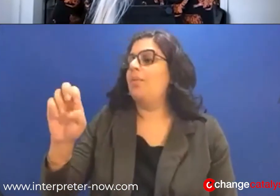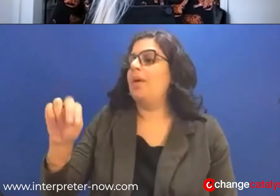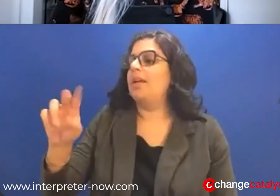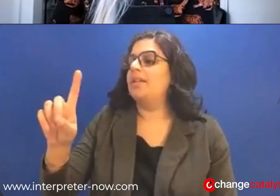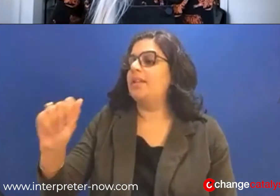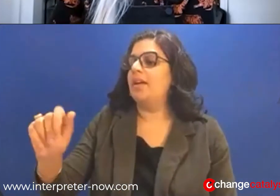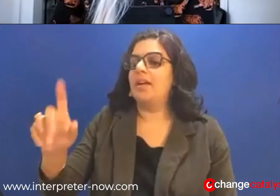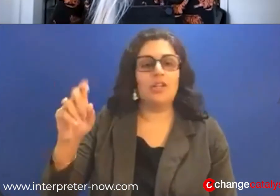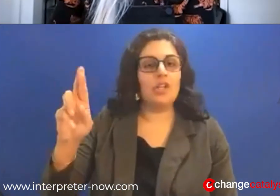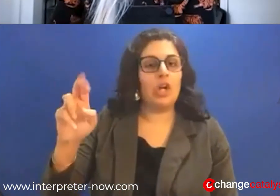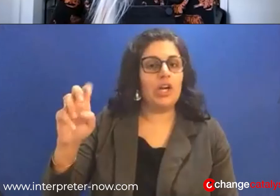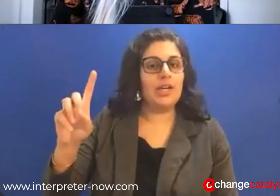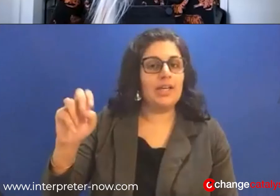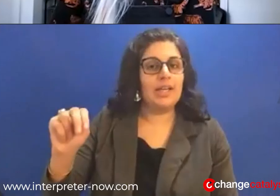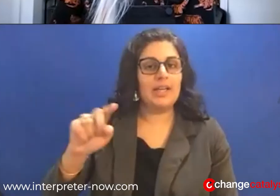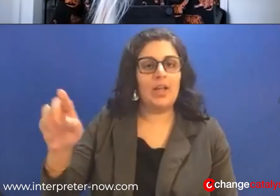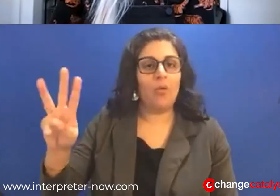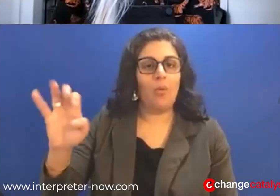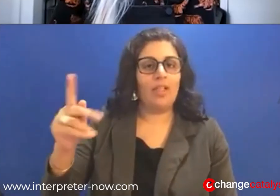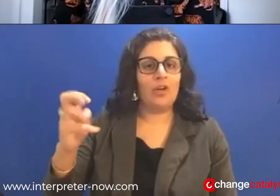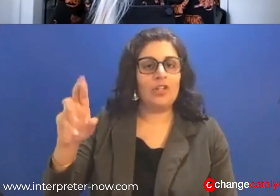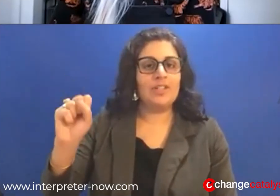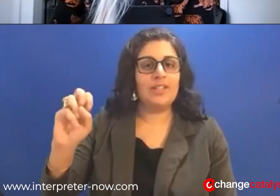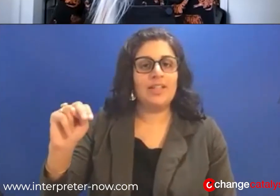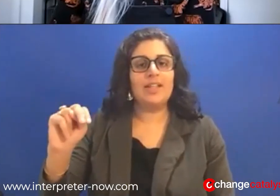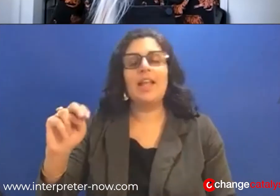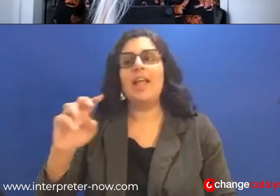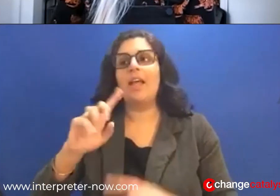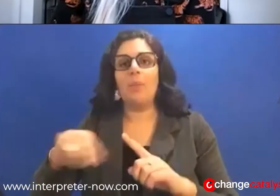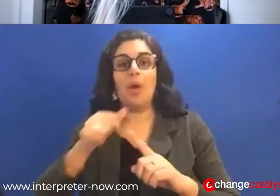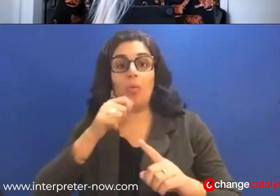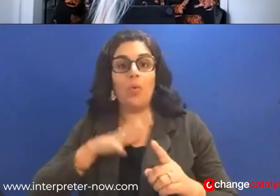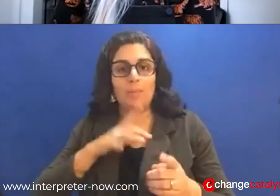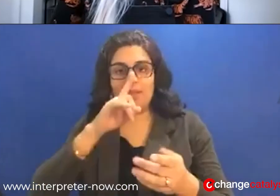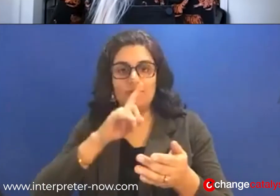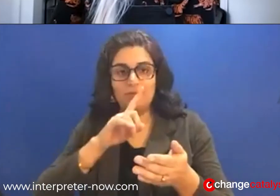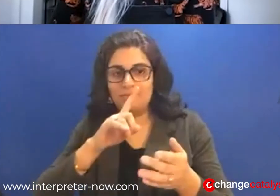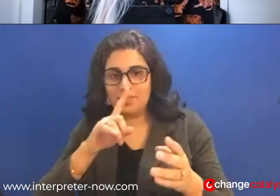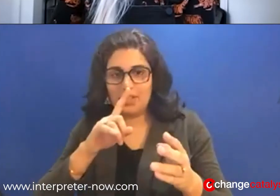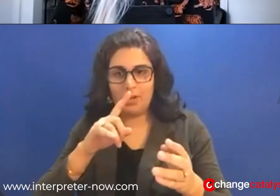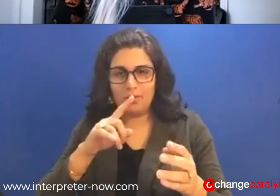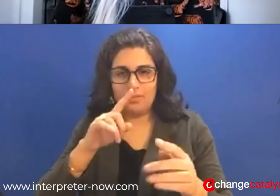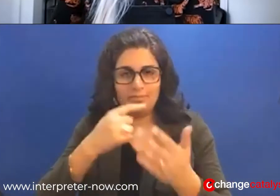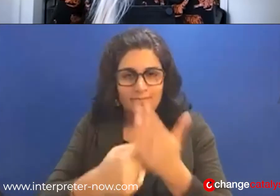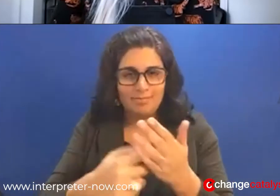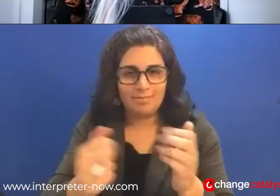women as well. So, take a look at both of those episodes, 13 and 60. Yeah, thank you, Rebekah and Kt. I really appreciate this conversation and all the work you do. Kt: Thank you. It was great chatting with you.